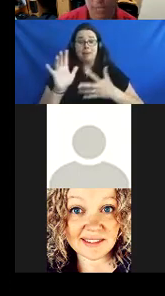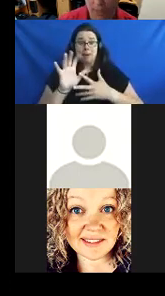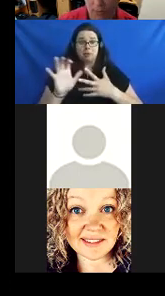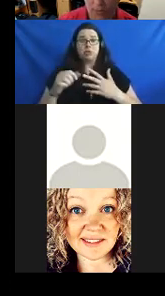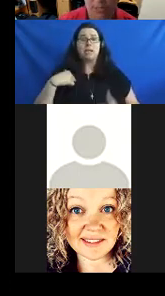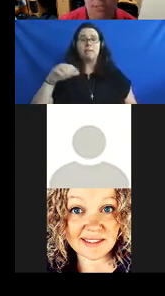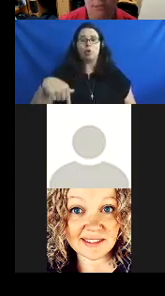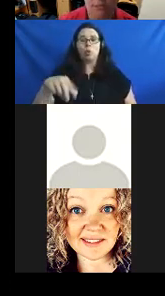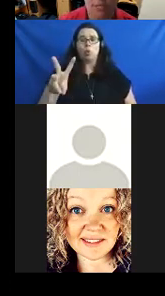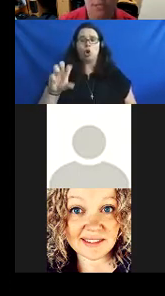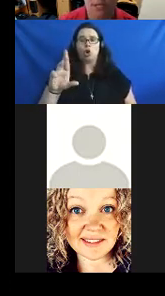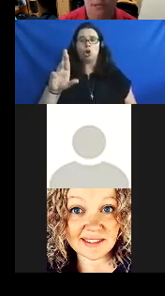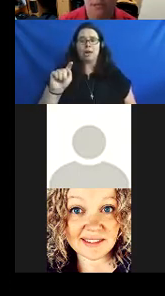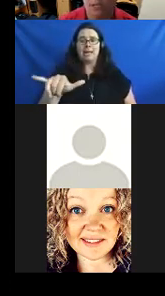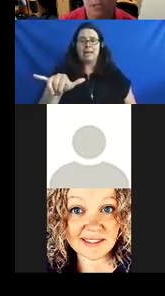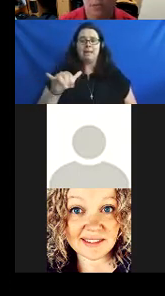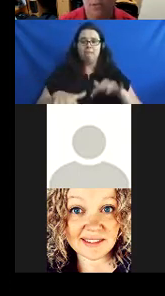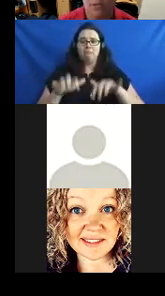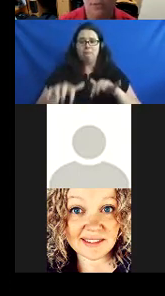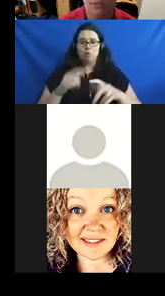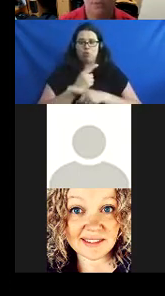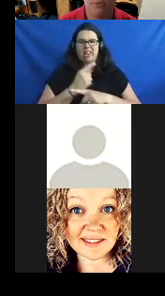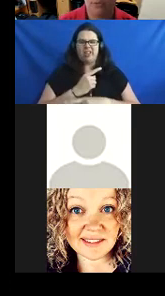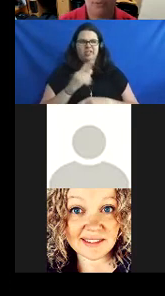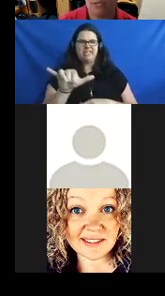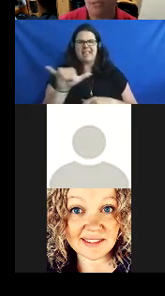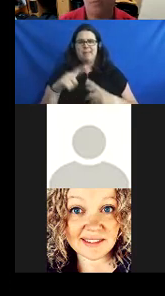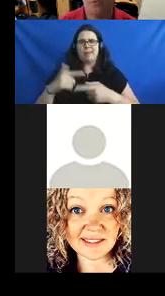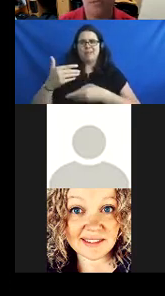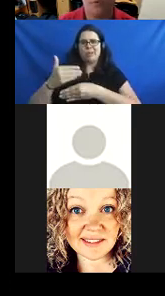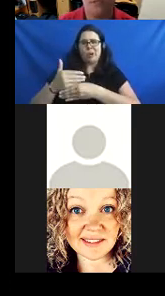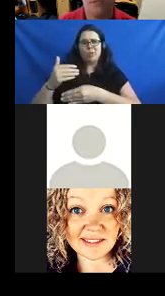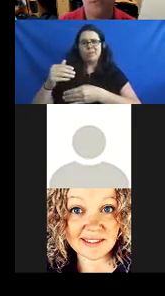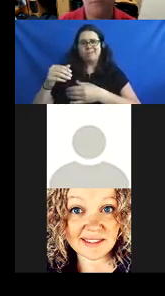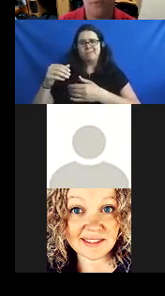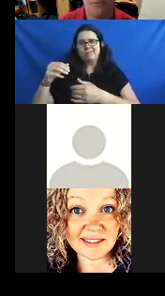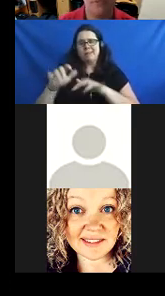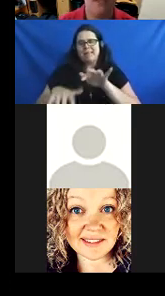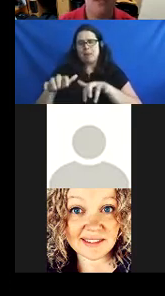KEYBOARD THAT MOST OF US ARE FAMILIAR WITH.